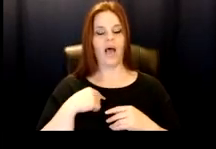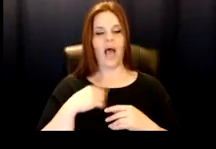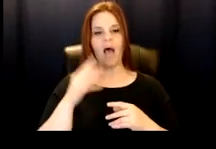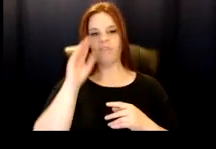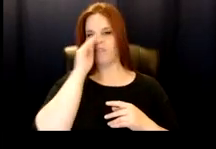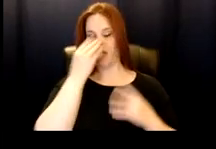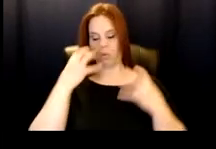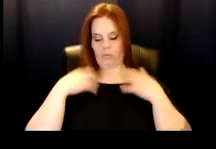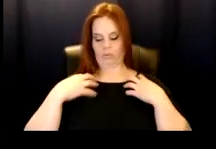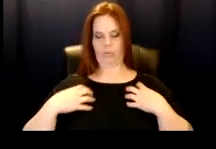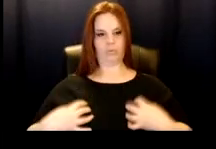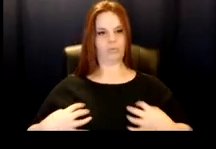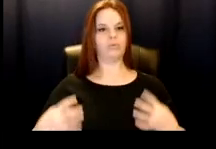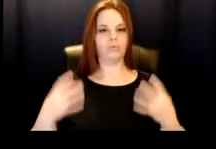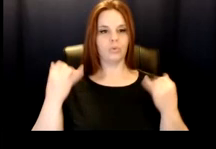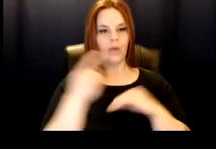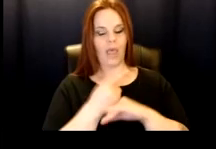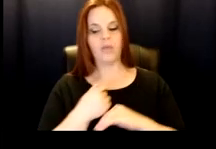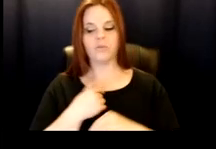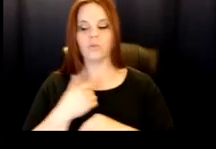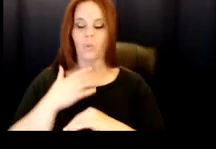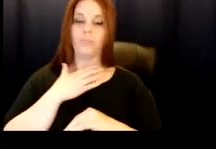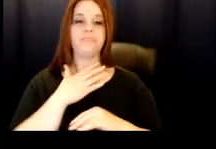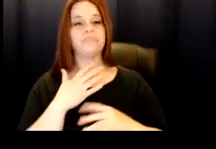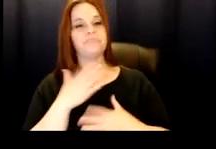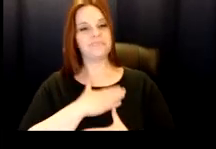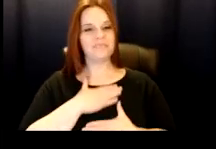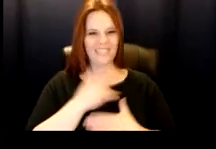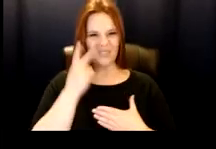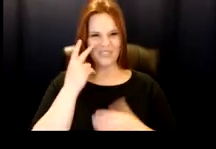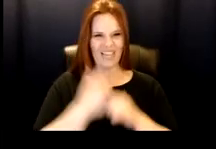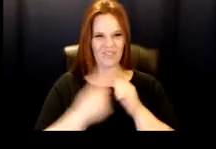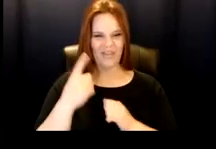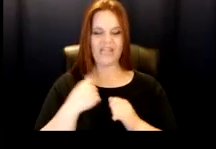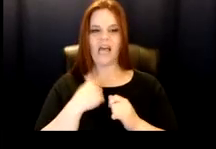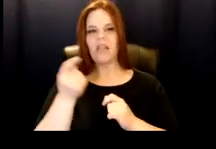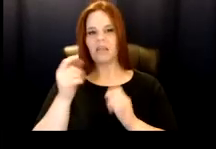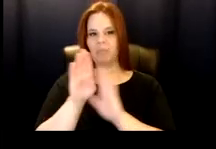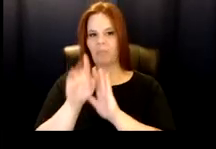on today. So, pleased to see everybody. Just a little background on me. I am a professor